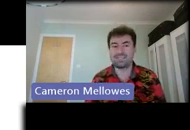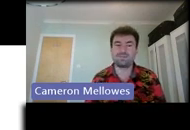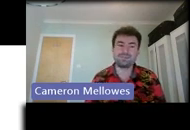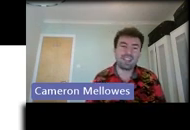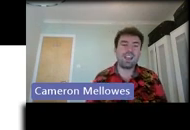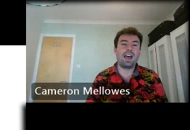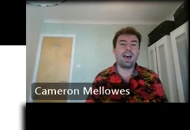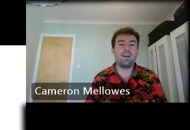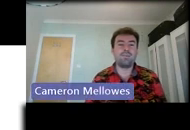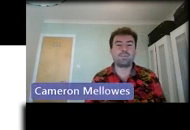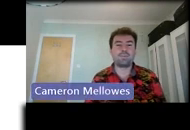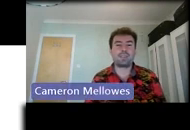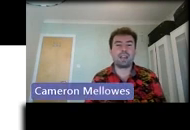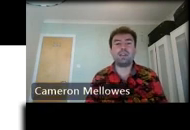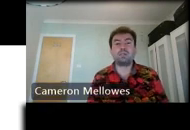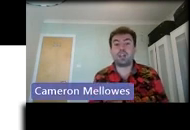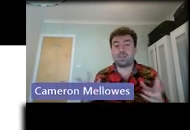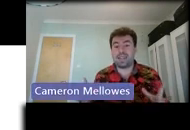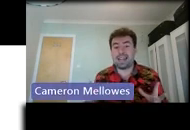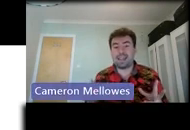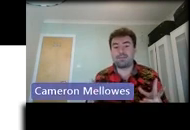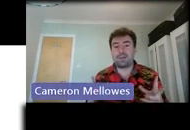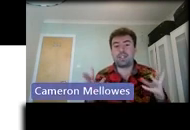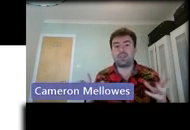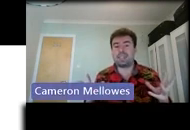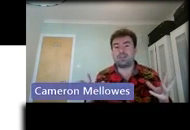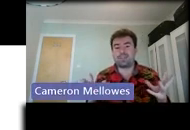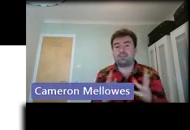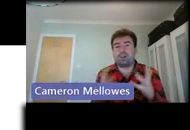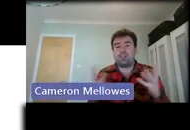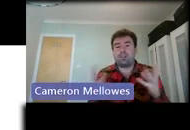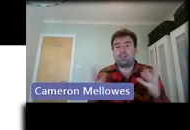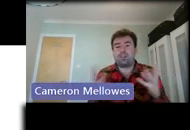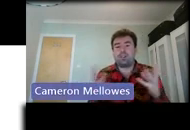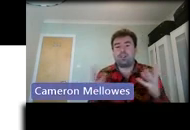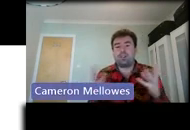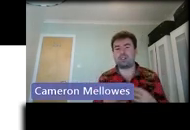obviously. And also to be clear that we don't see that this process is going to